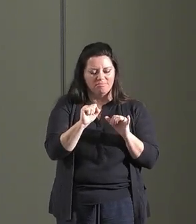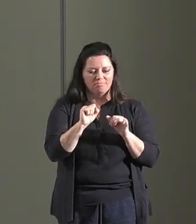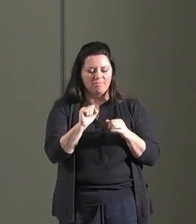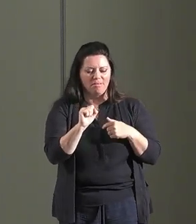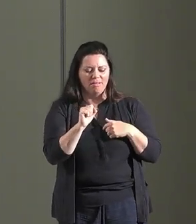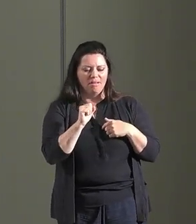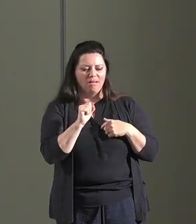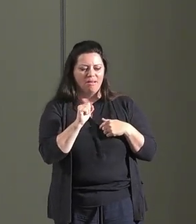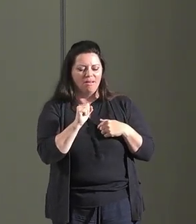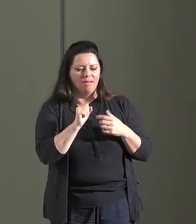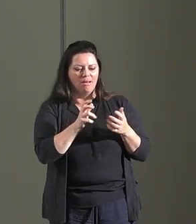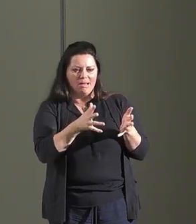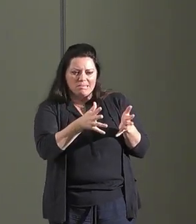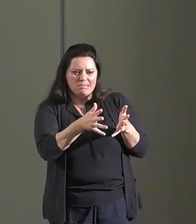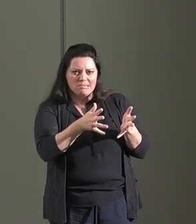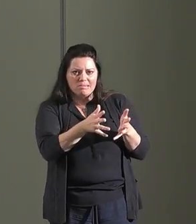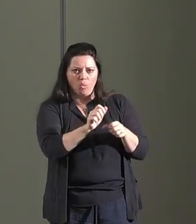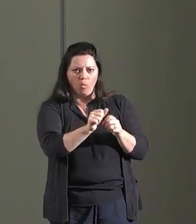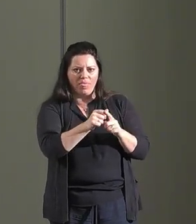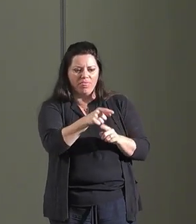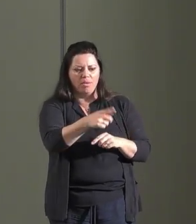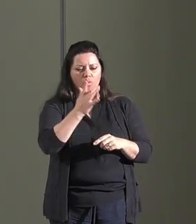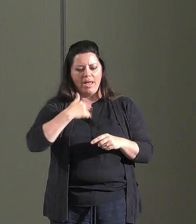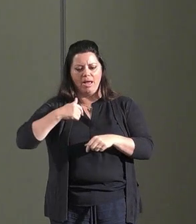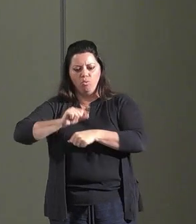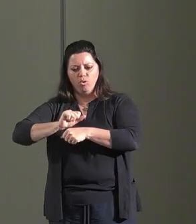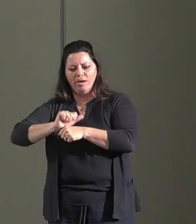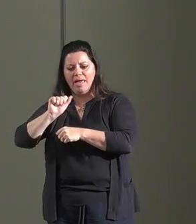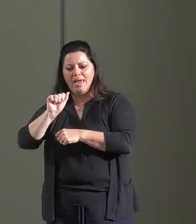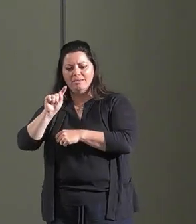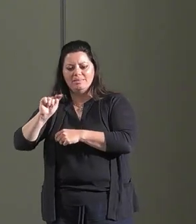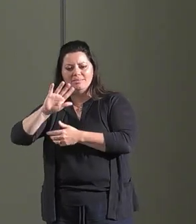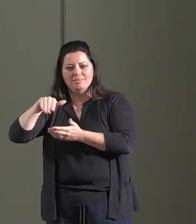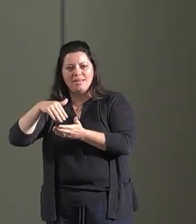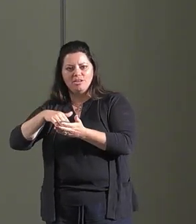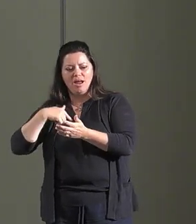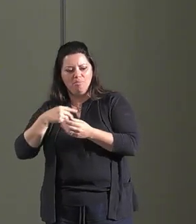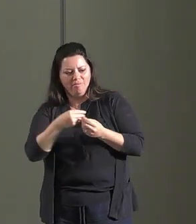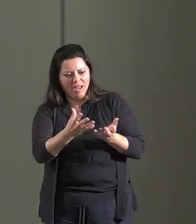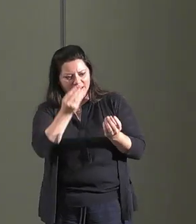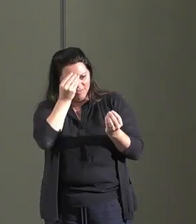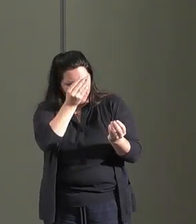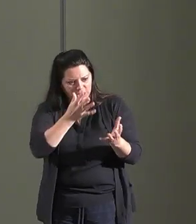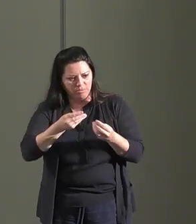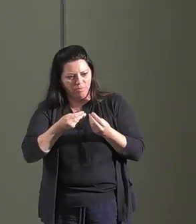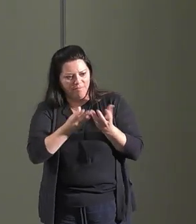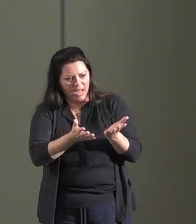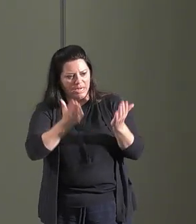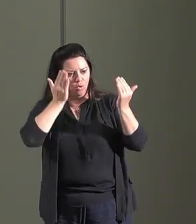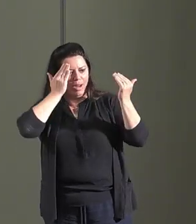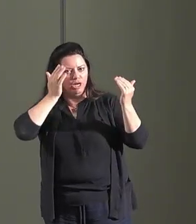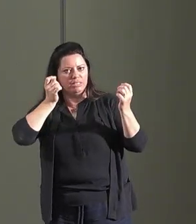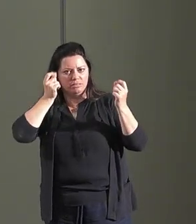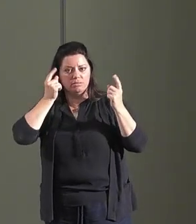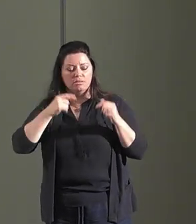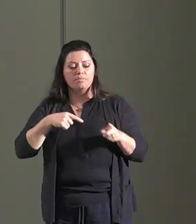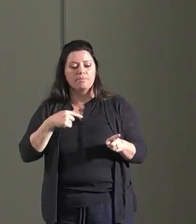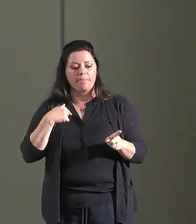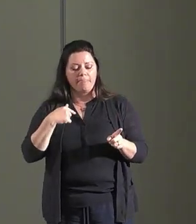as being the AT center providing information and awareness we were often brought into organizations